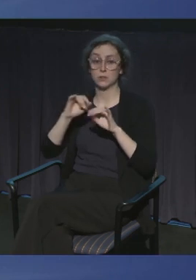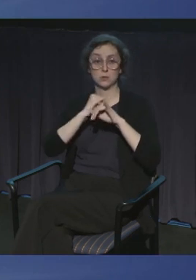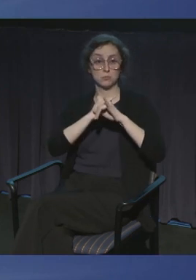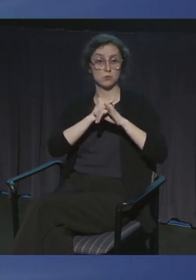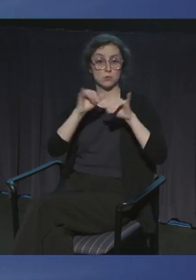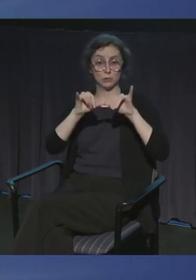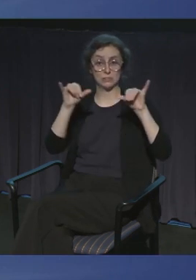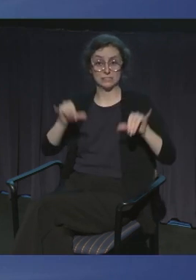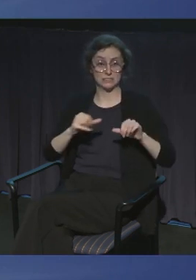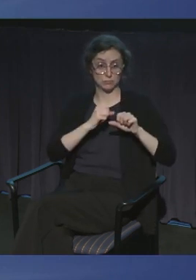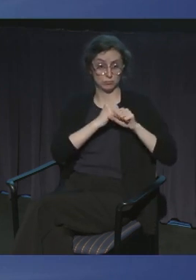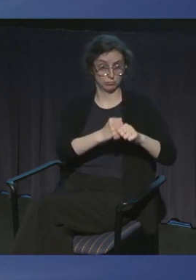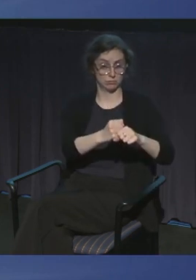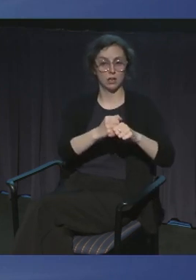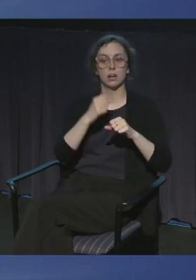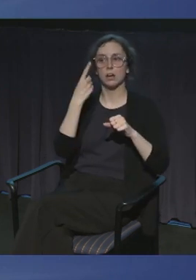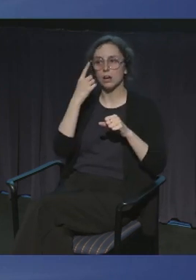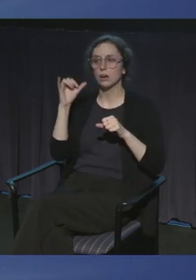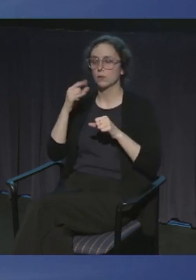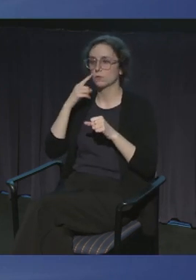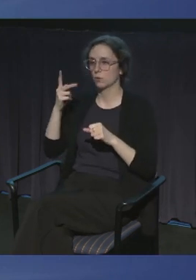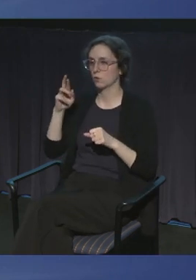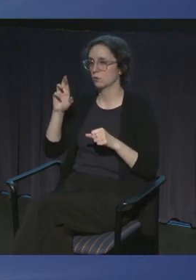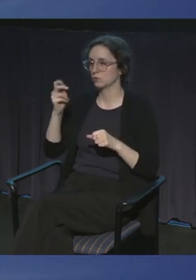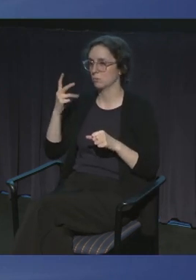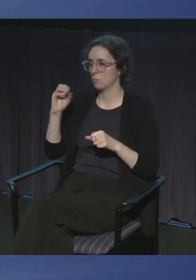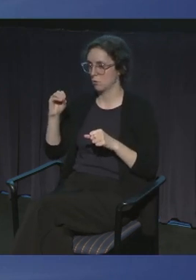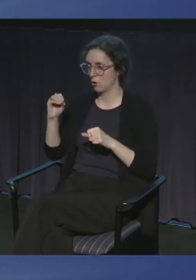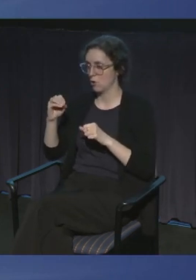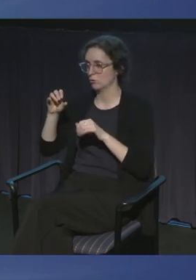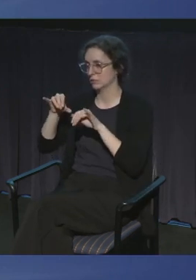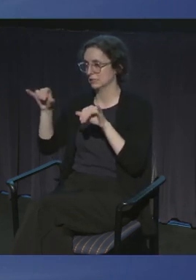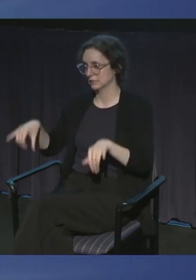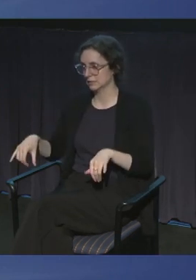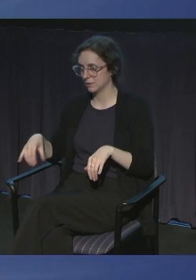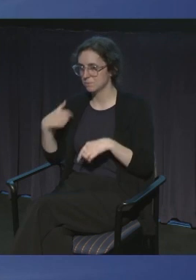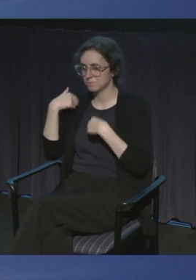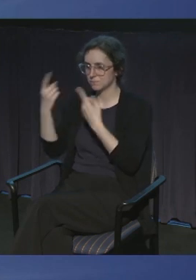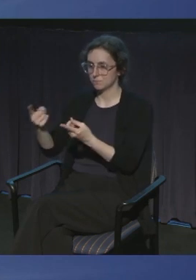IMMUNE SYSTEM BUT ALSO IN THE REPRODUCTIVE SYSTEM. SO WE HAVE FOR A LONG TIME BEEN